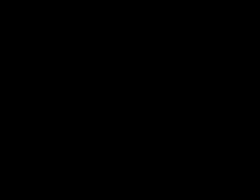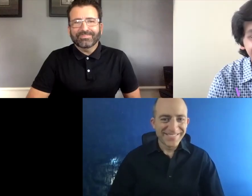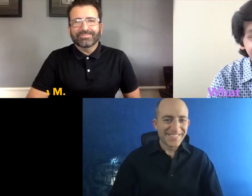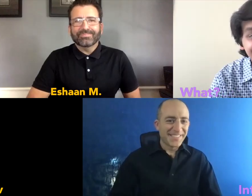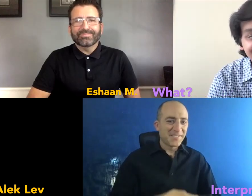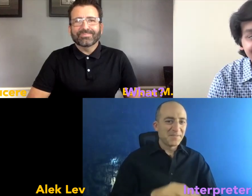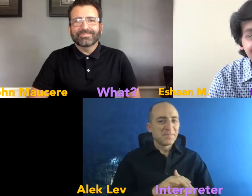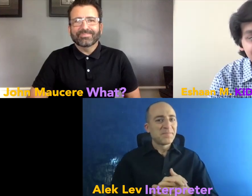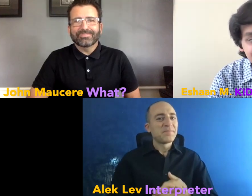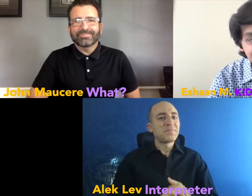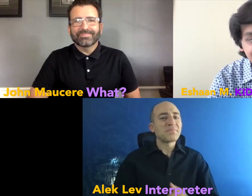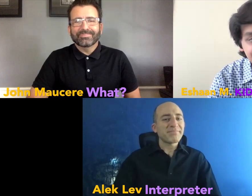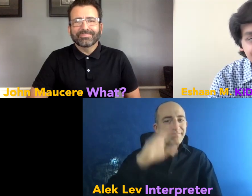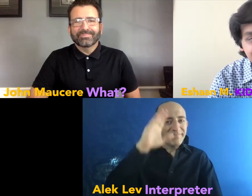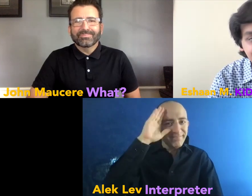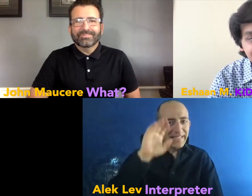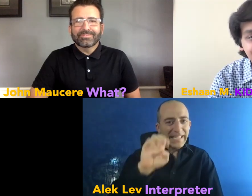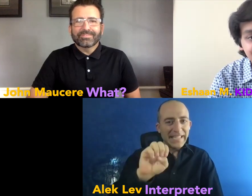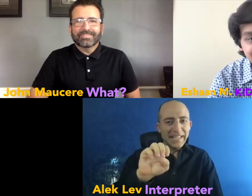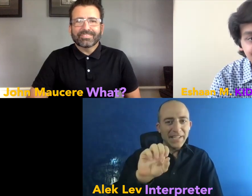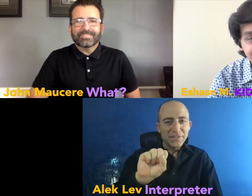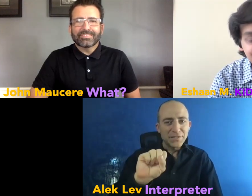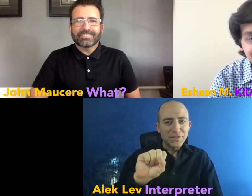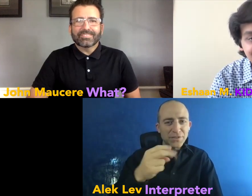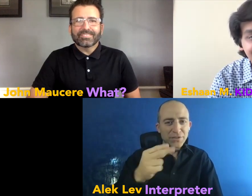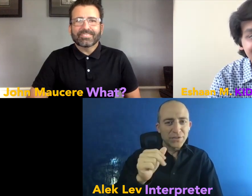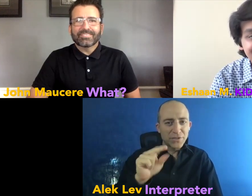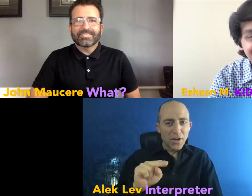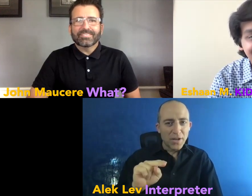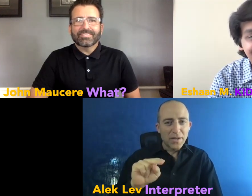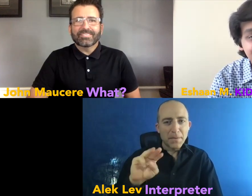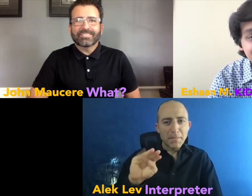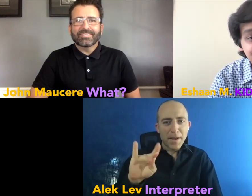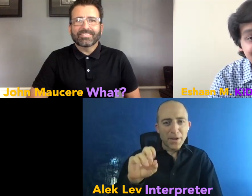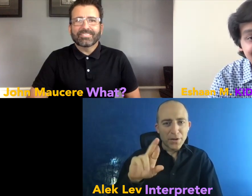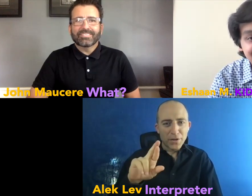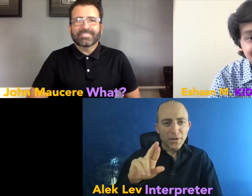Hi, I'm Eshaan Mani reporting for KIDS FIRST! and today i'm so excited to